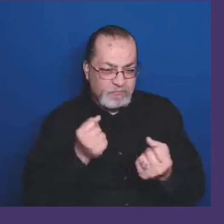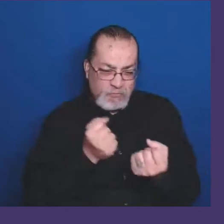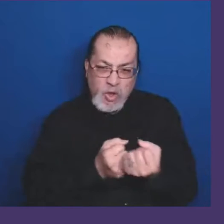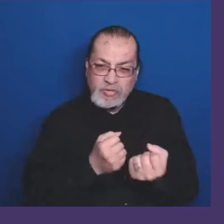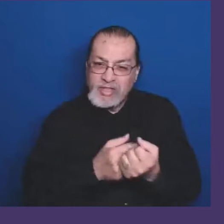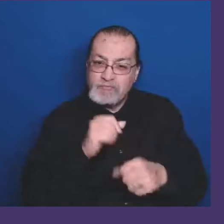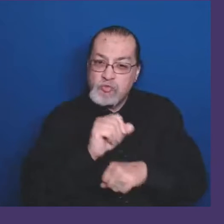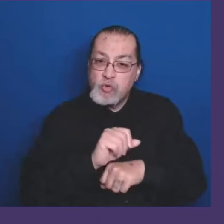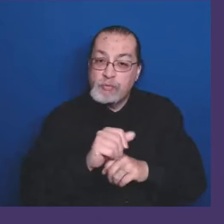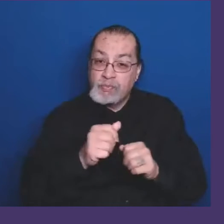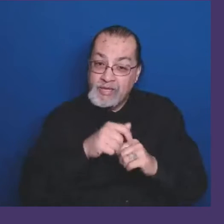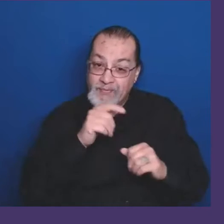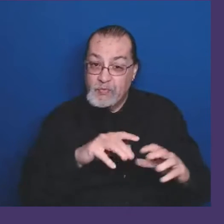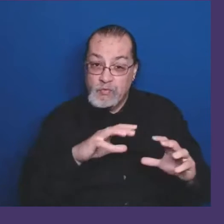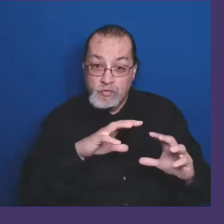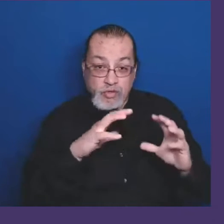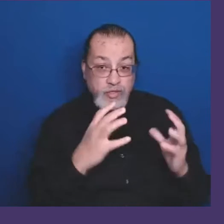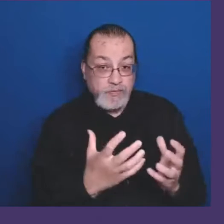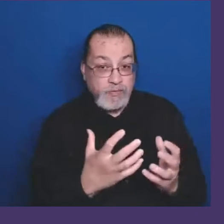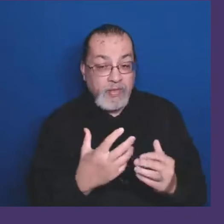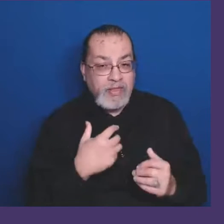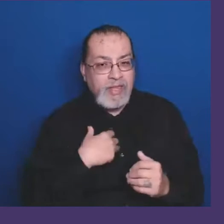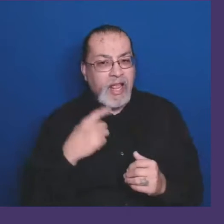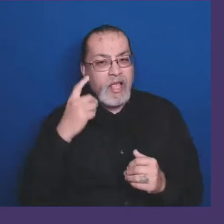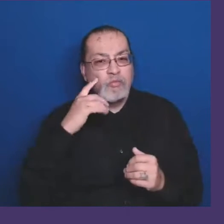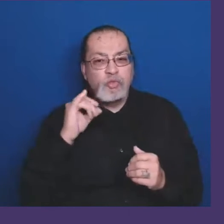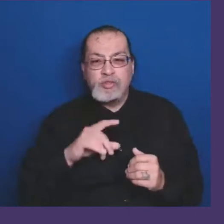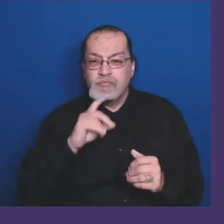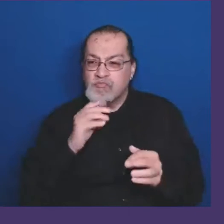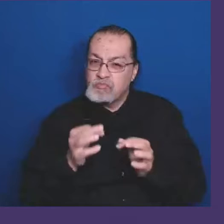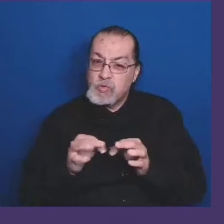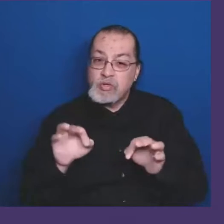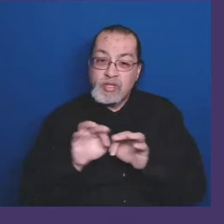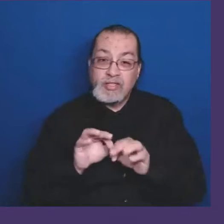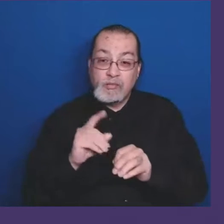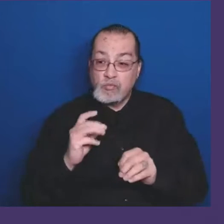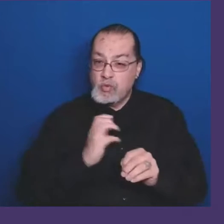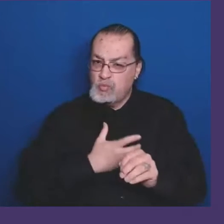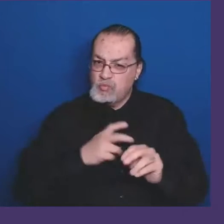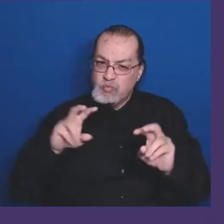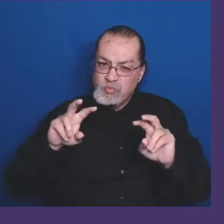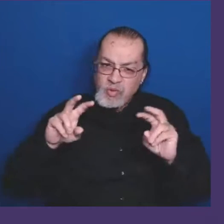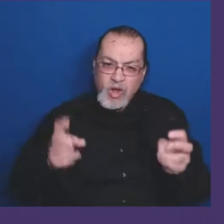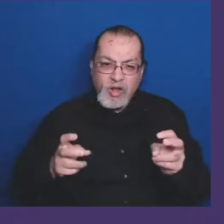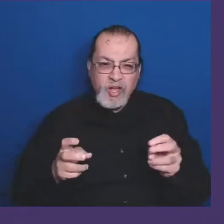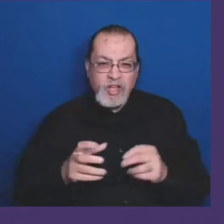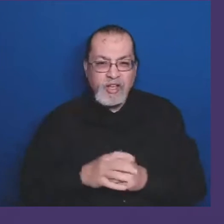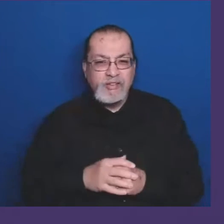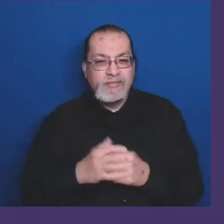one of the quotes of the day. I couldn't agree more. But before before we go there, there's a couple of things I learned about you, Ilene,